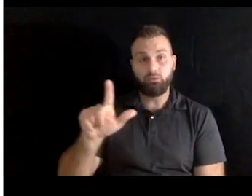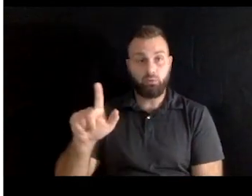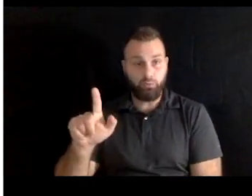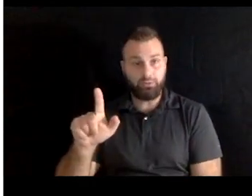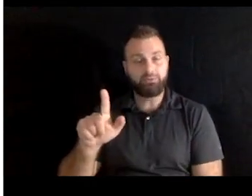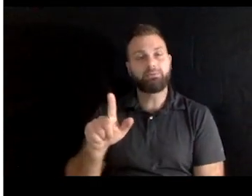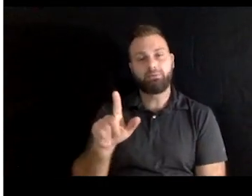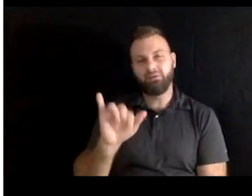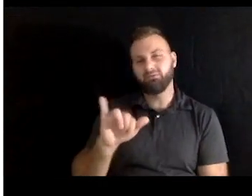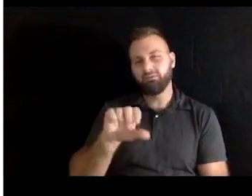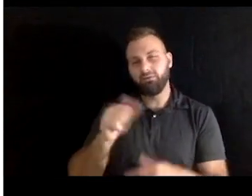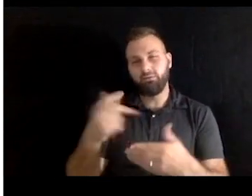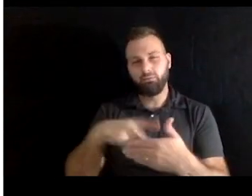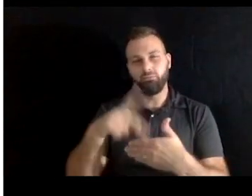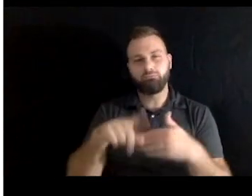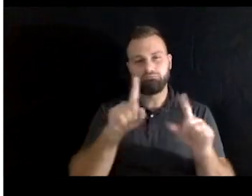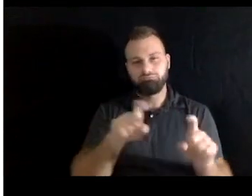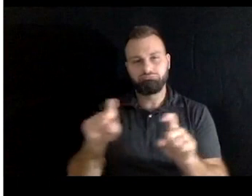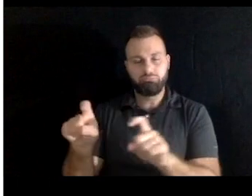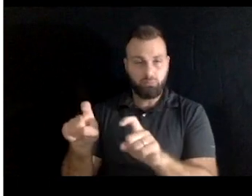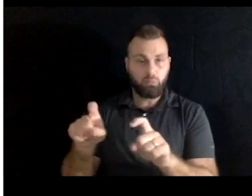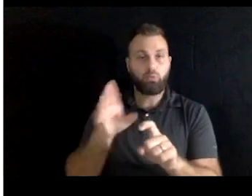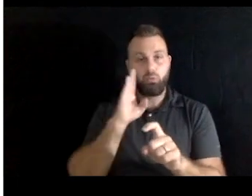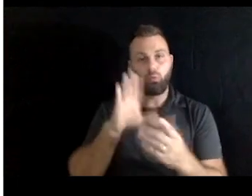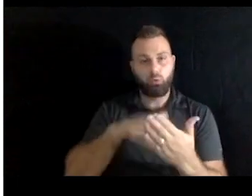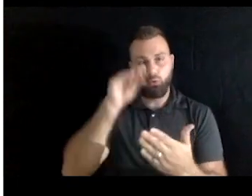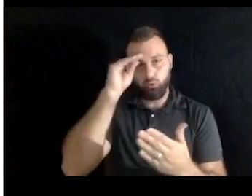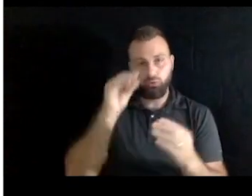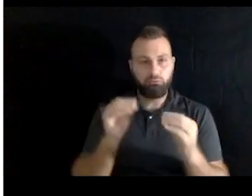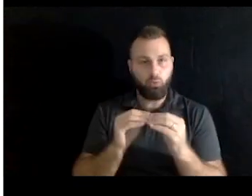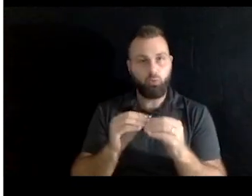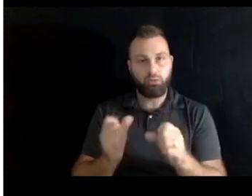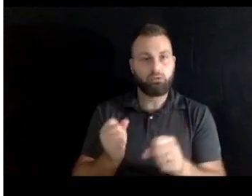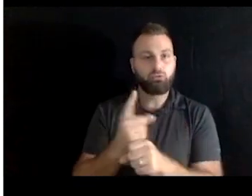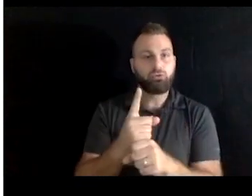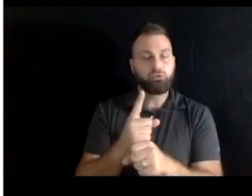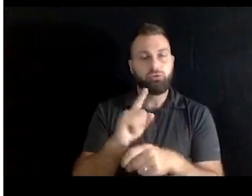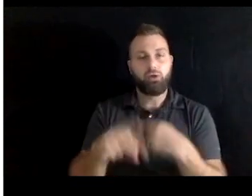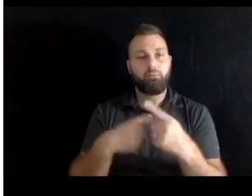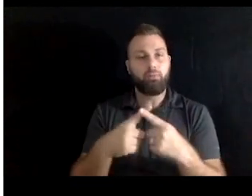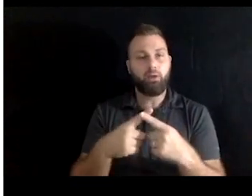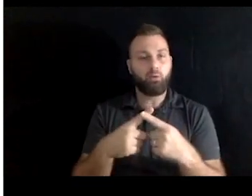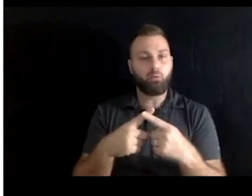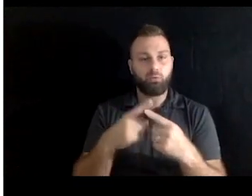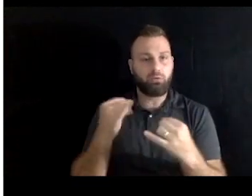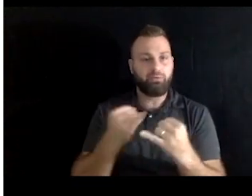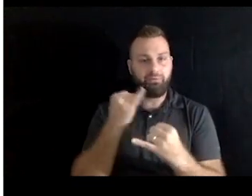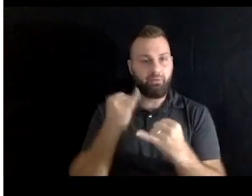we're going to be learning a lot more next year about final final impacts.